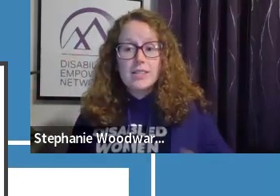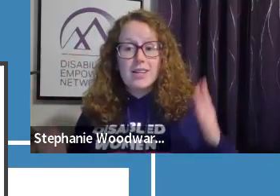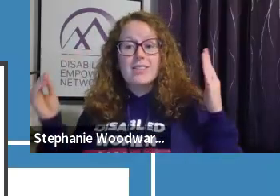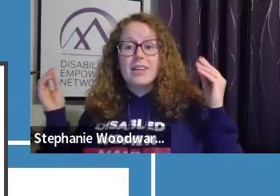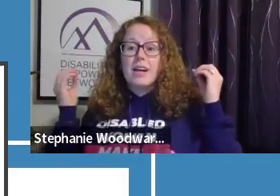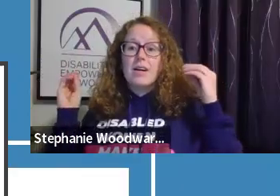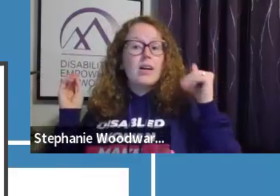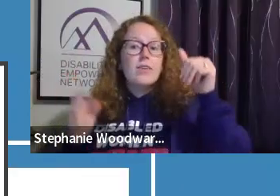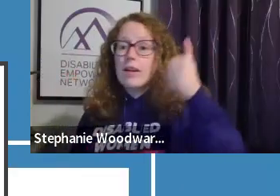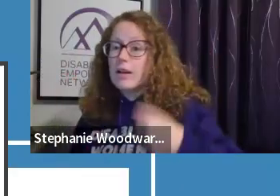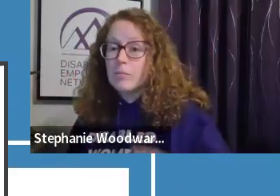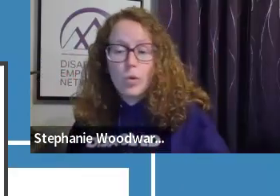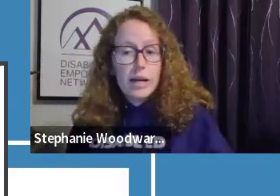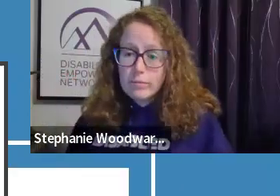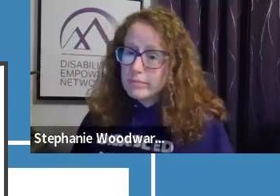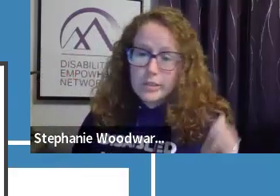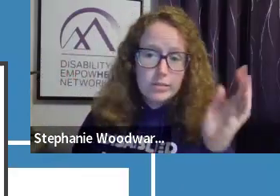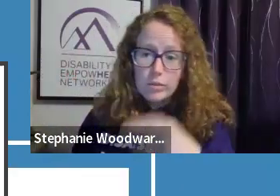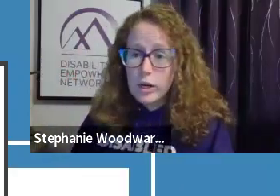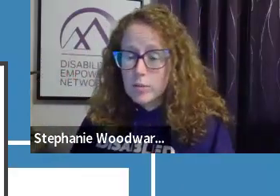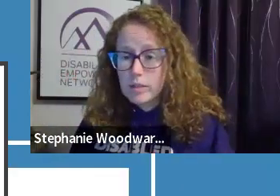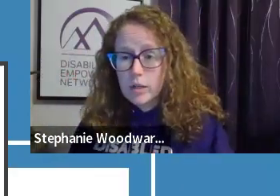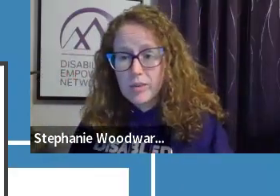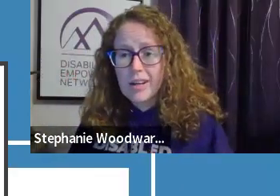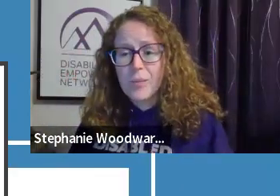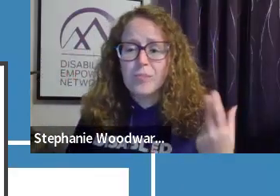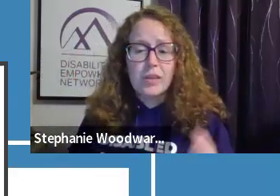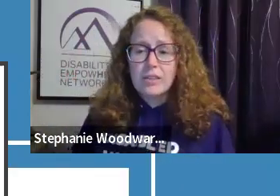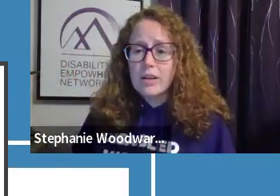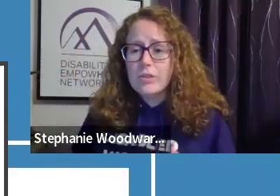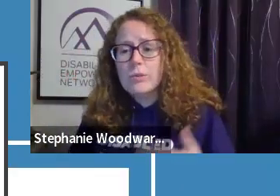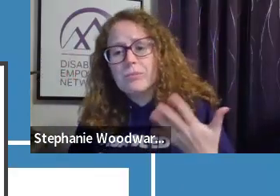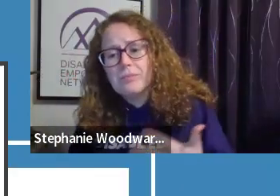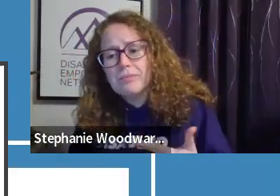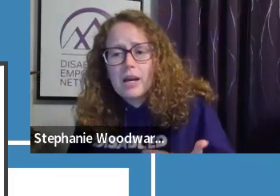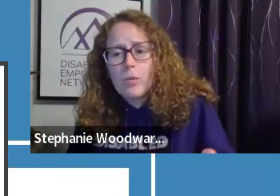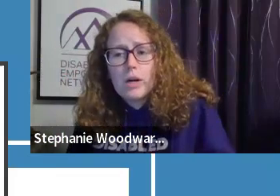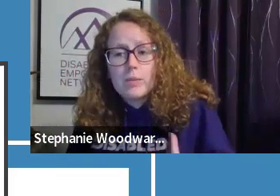are going to skip this because you guys probably went to get out of here on